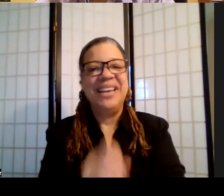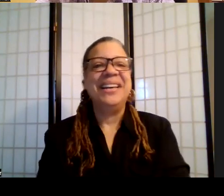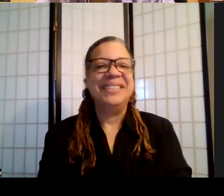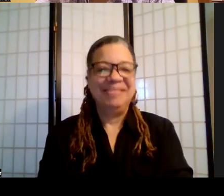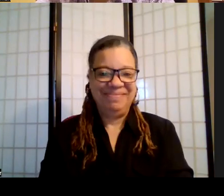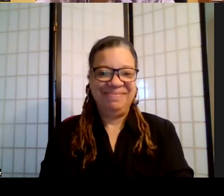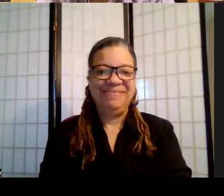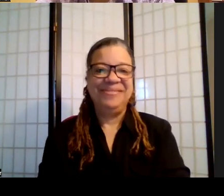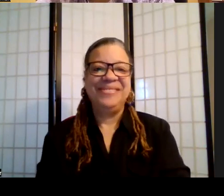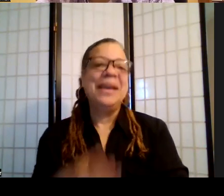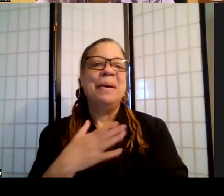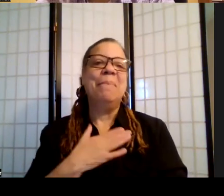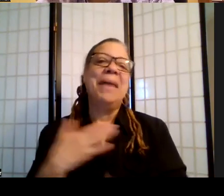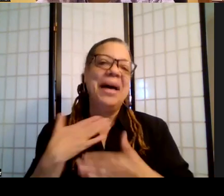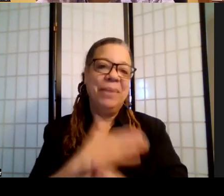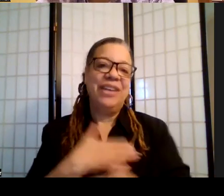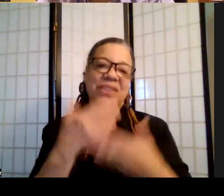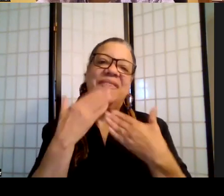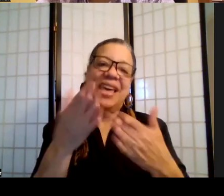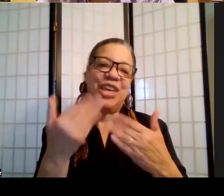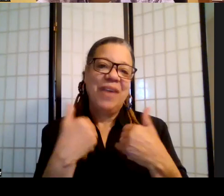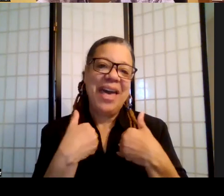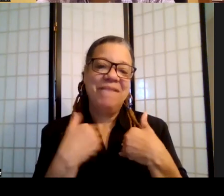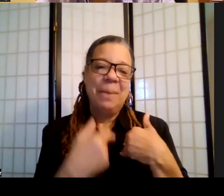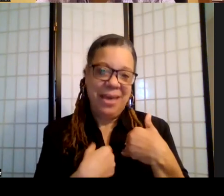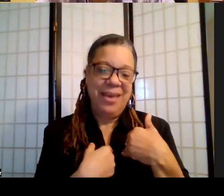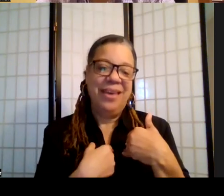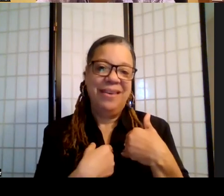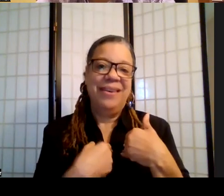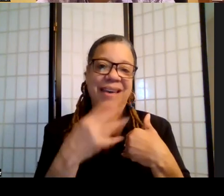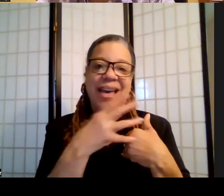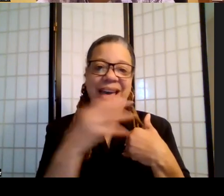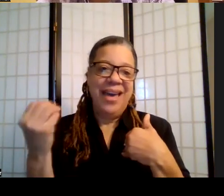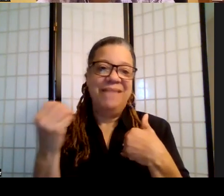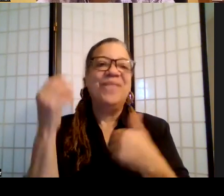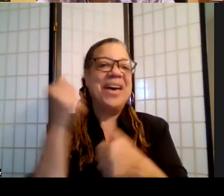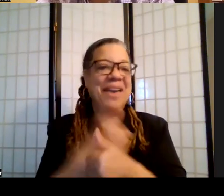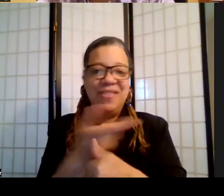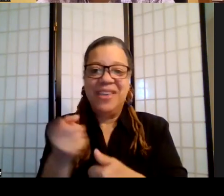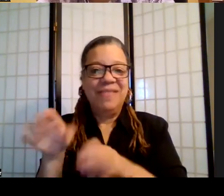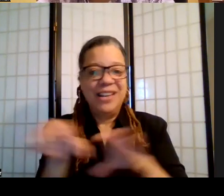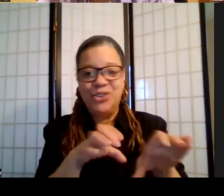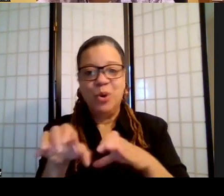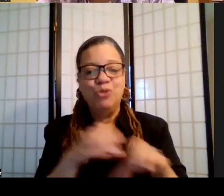It's my pleasure. Thank you very much for having me; and and for everything that you guys do it's it's great.